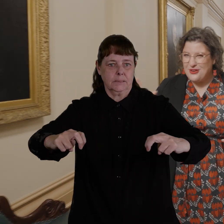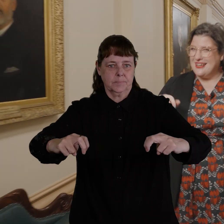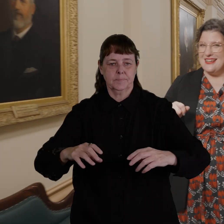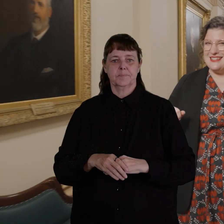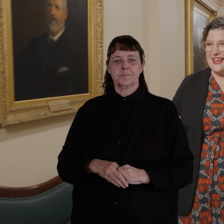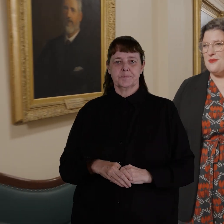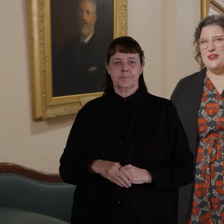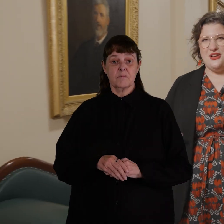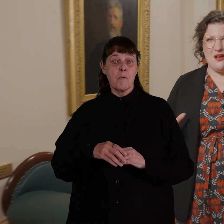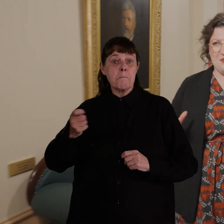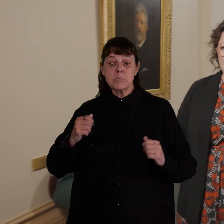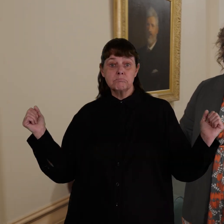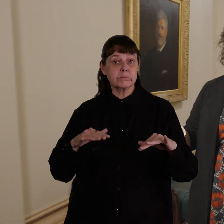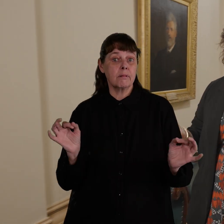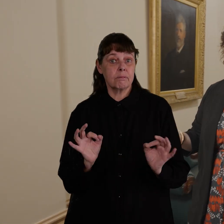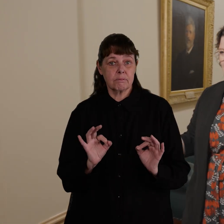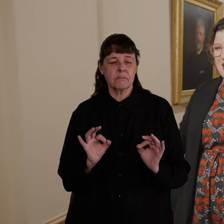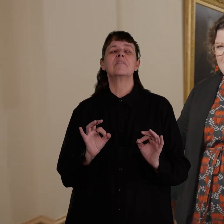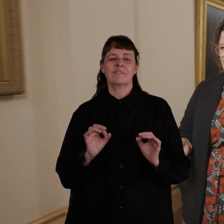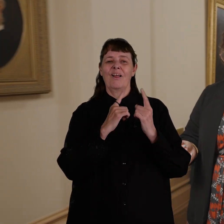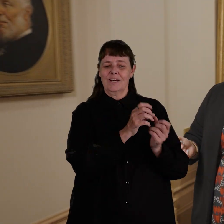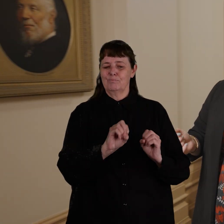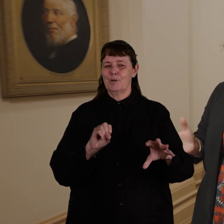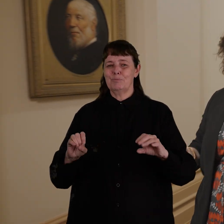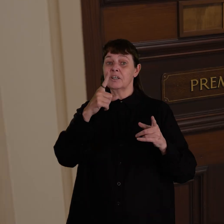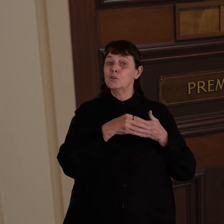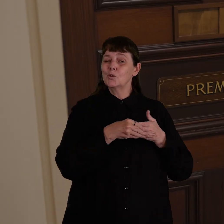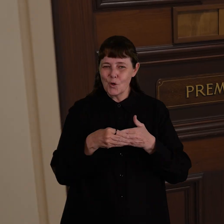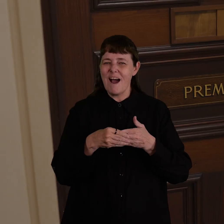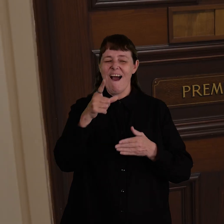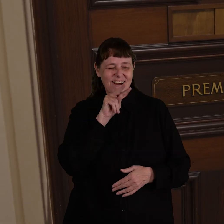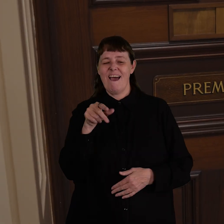You only get to see them when you come through on a tour of Parliament House on a non sitting day.